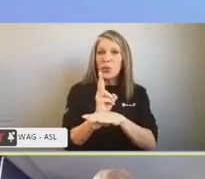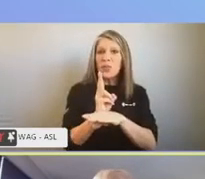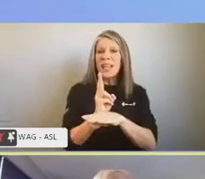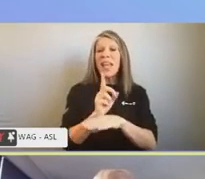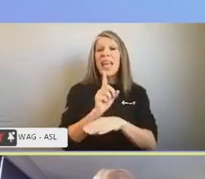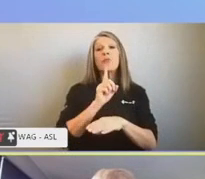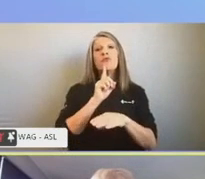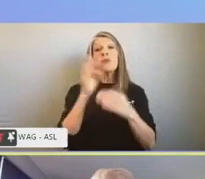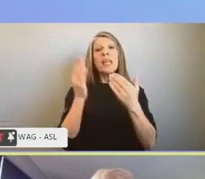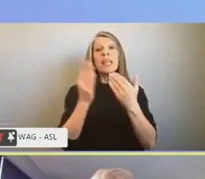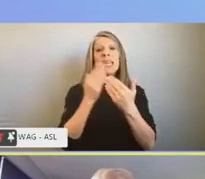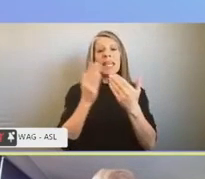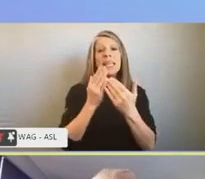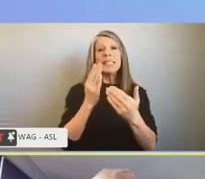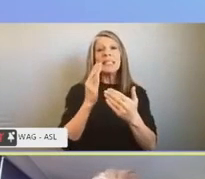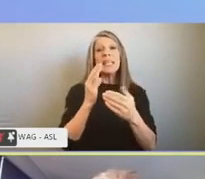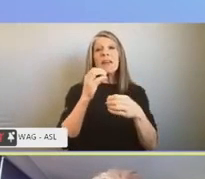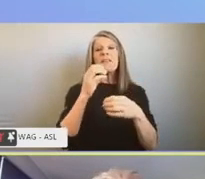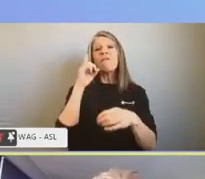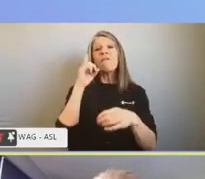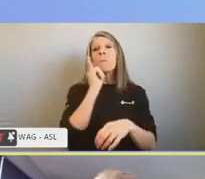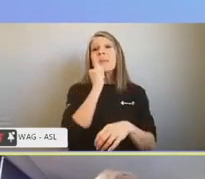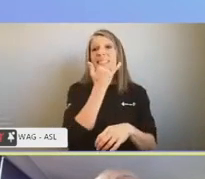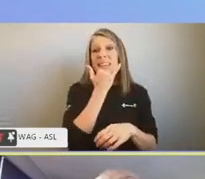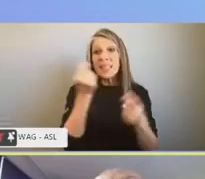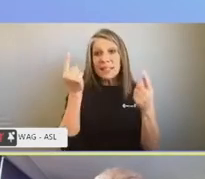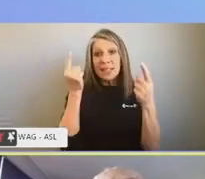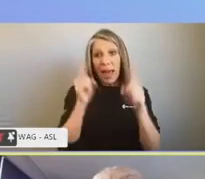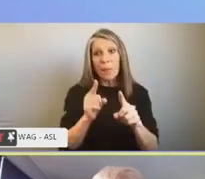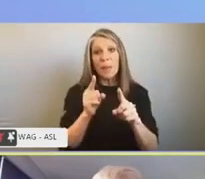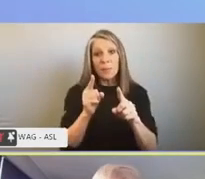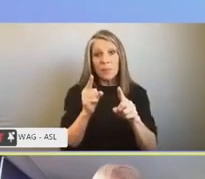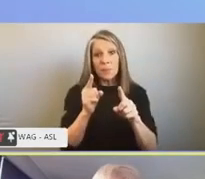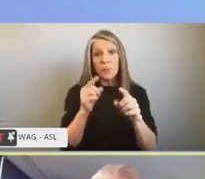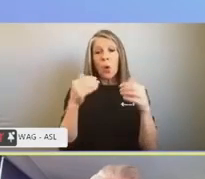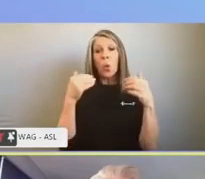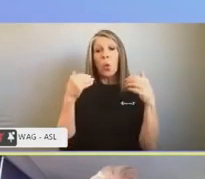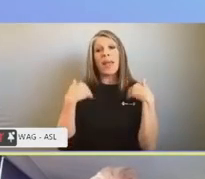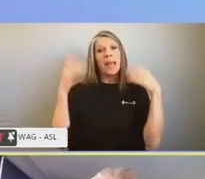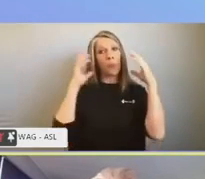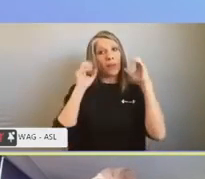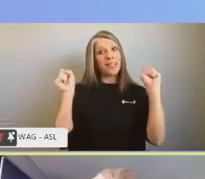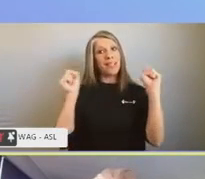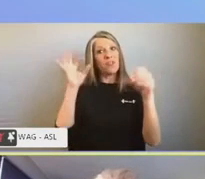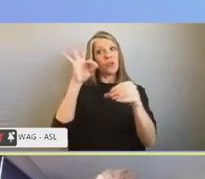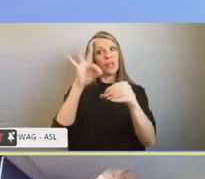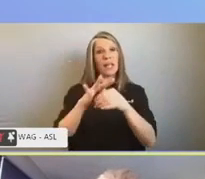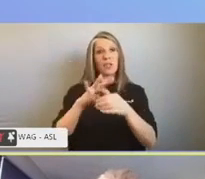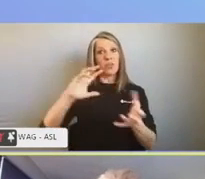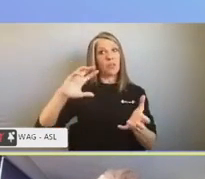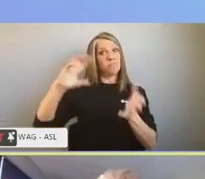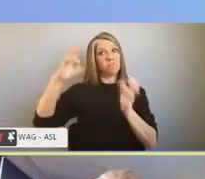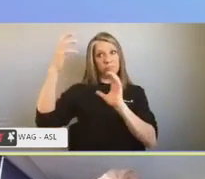problems that would be. It's not accessible, not very usable, and it turned out it was easy to have mistakes